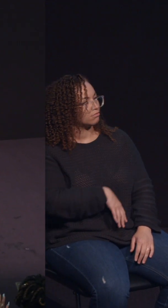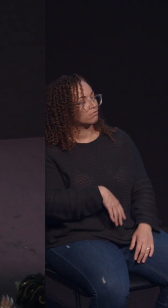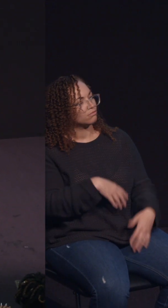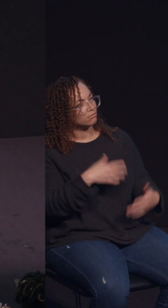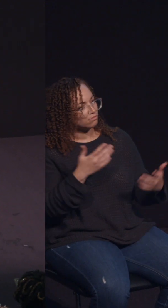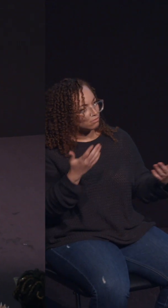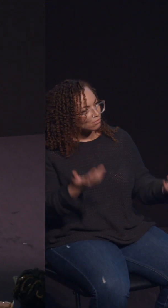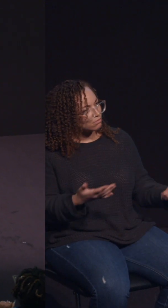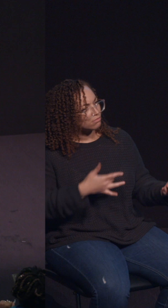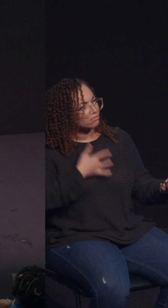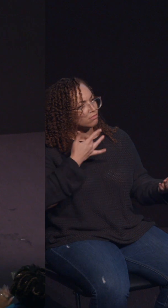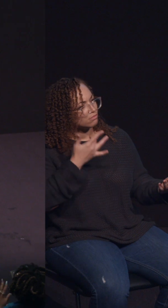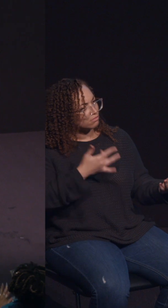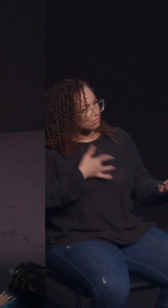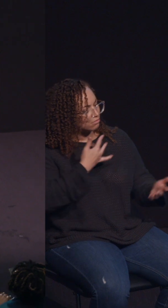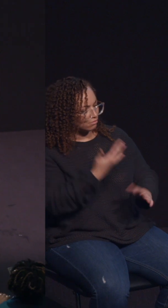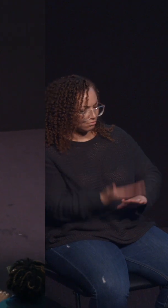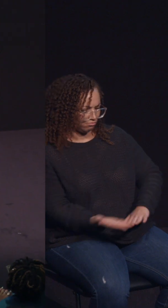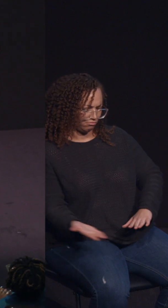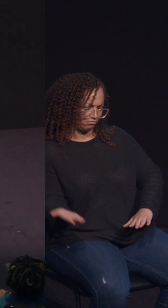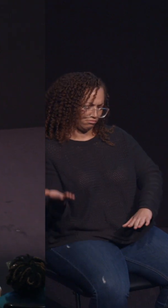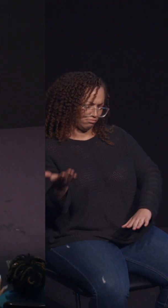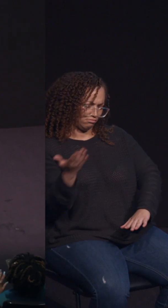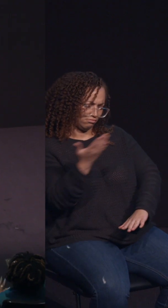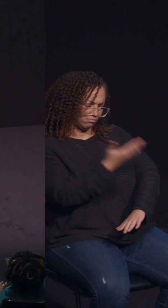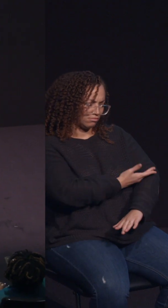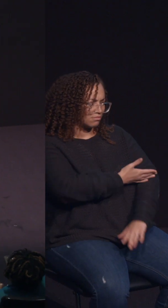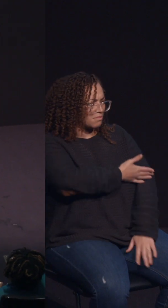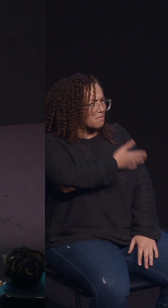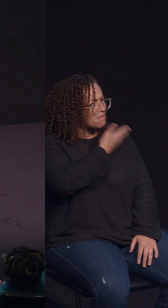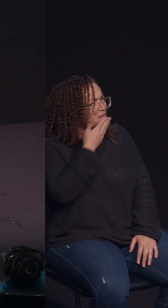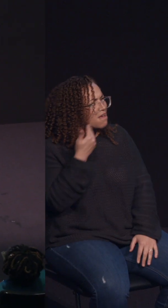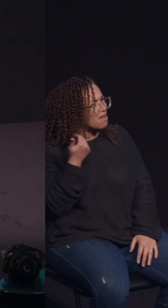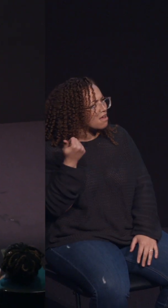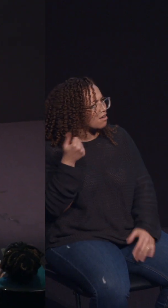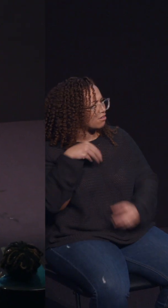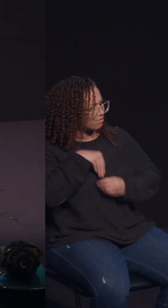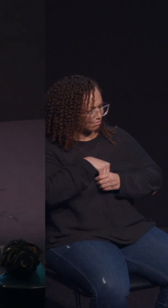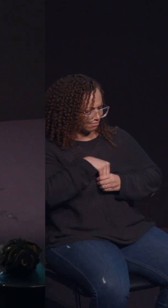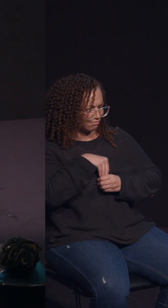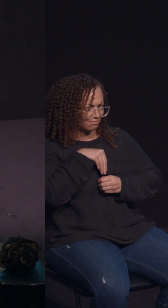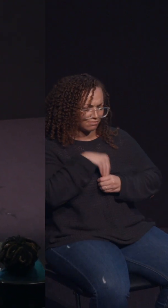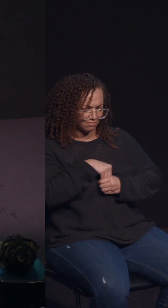I feel better So much better